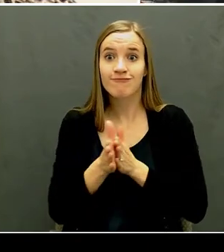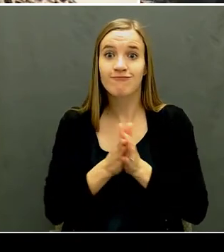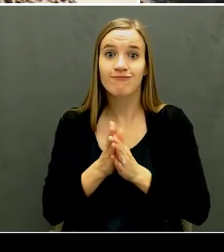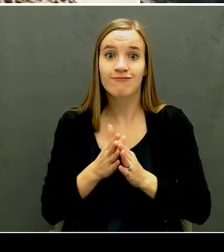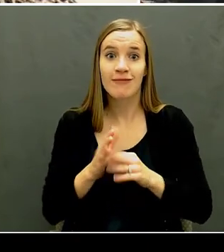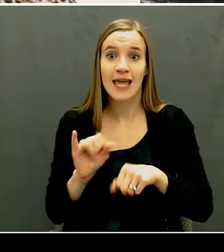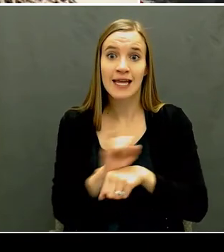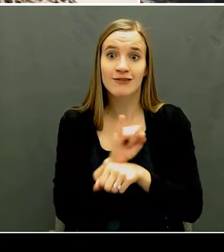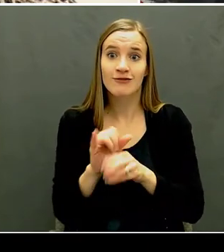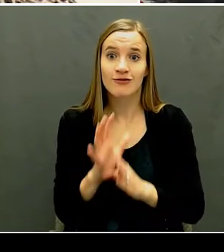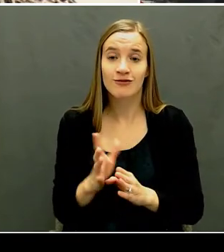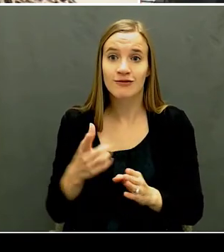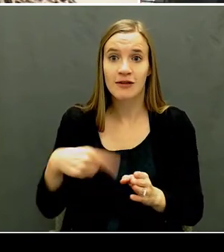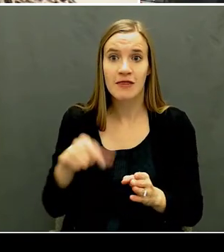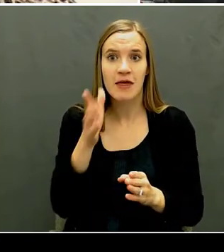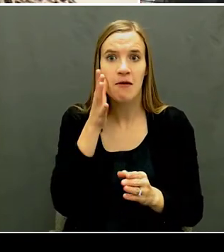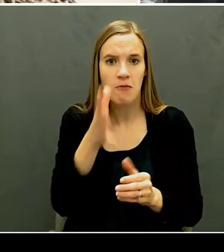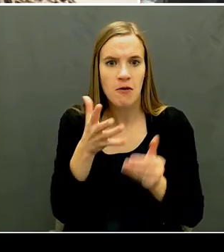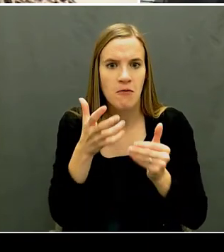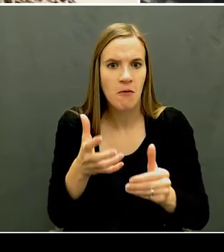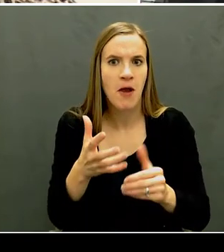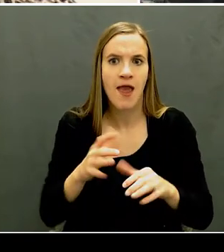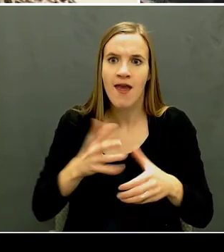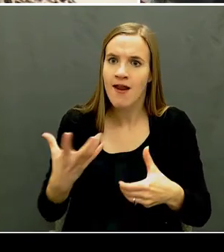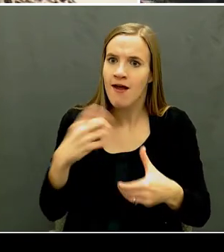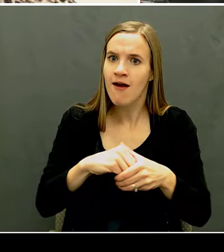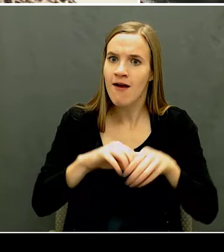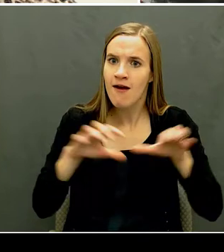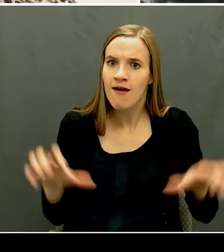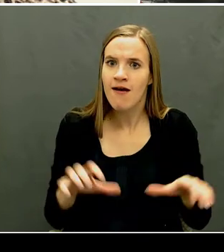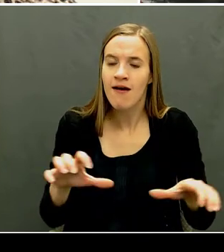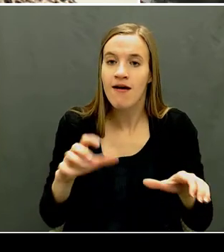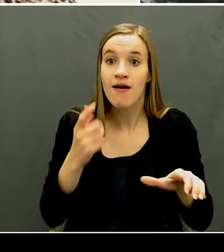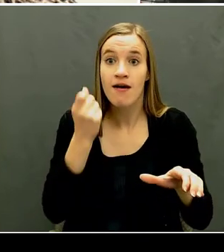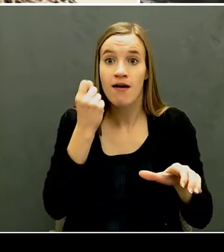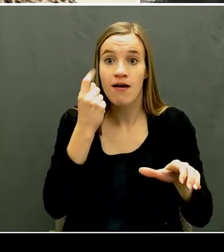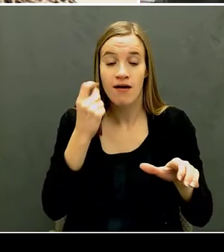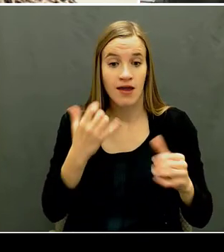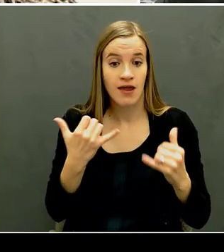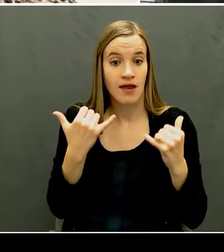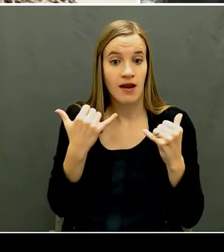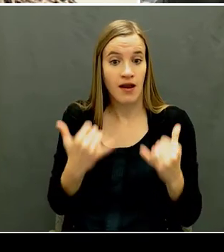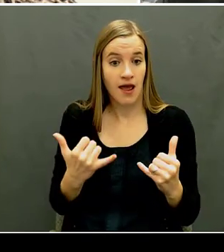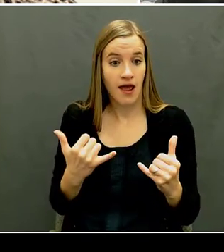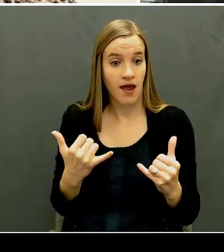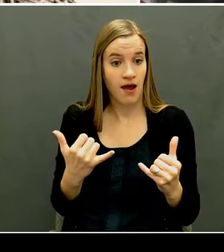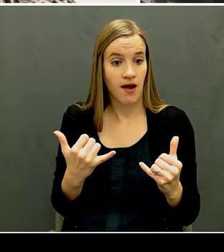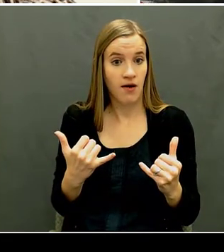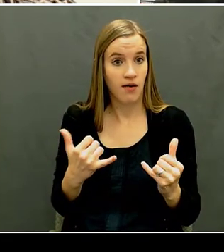that ADA 30 has probably been covered better in mainstream and alternative media than any